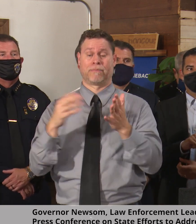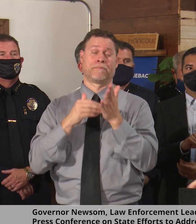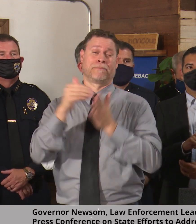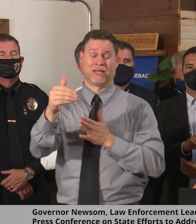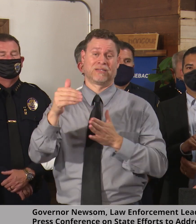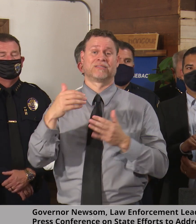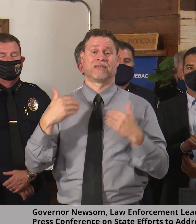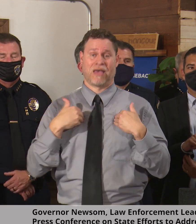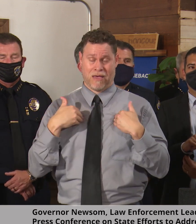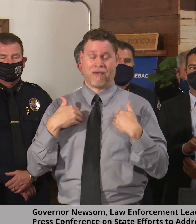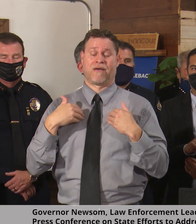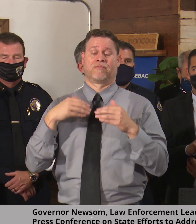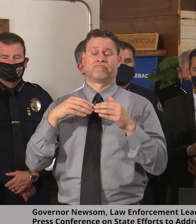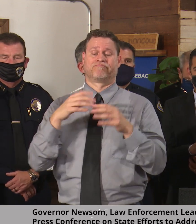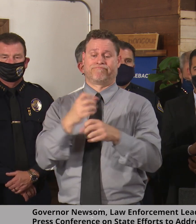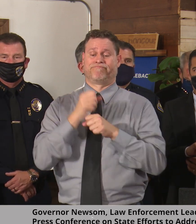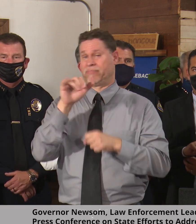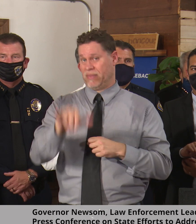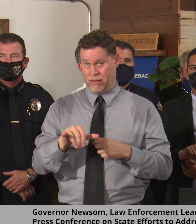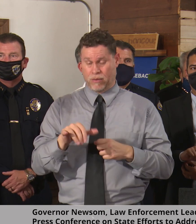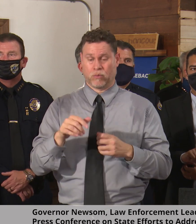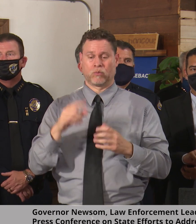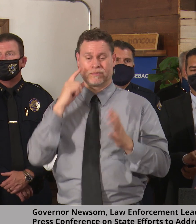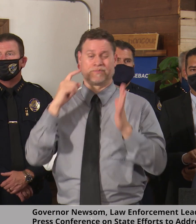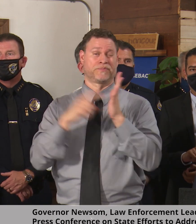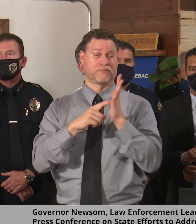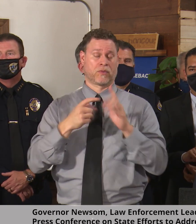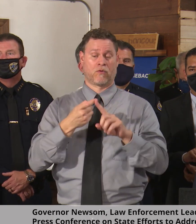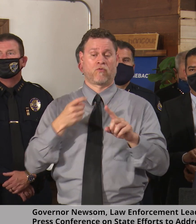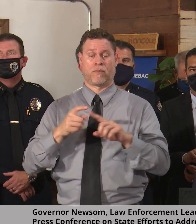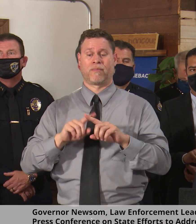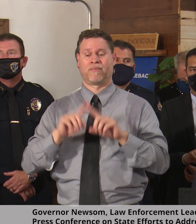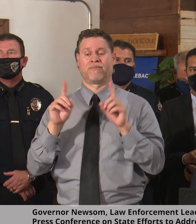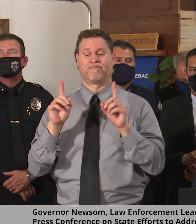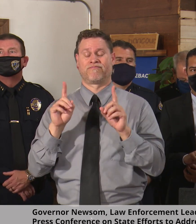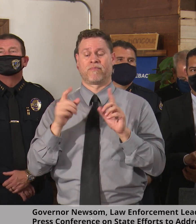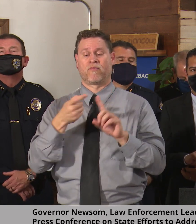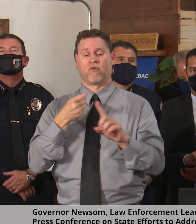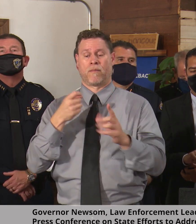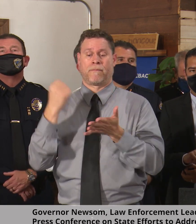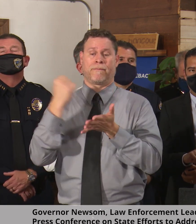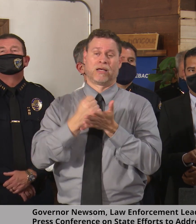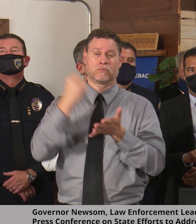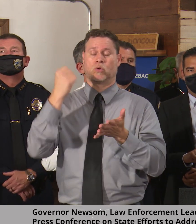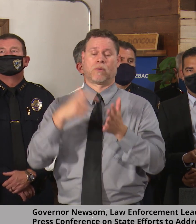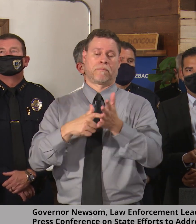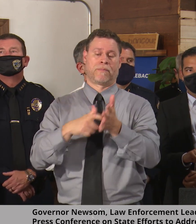availed themselves to but we distinguish that from any passports or mandates as it relates to